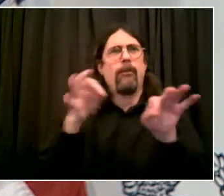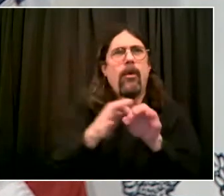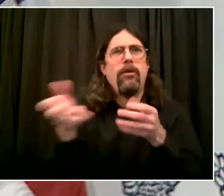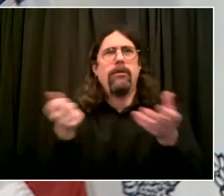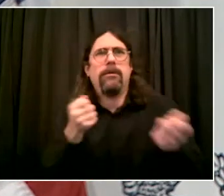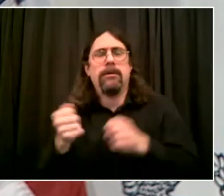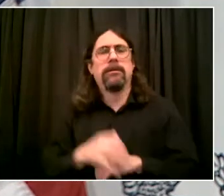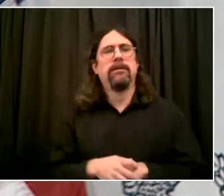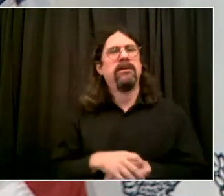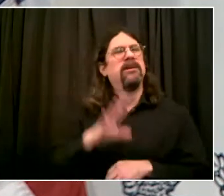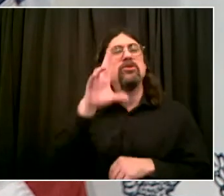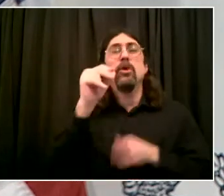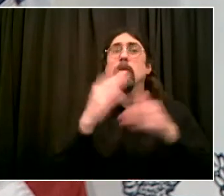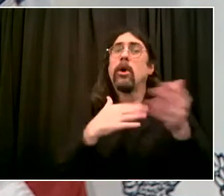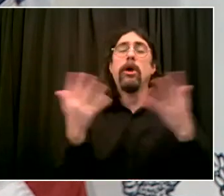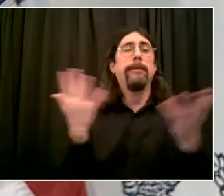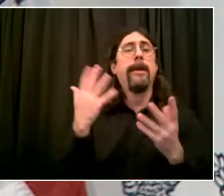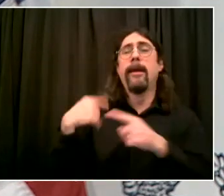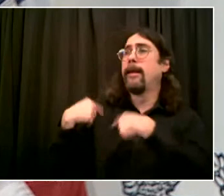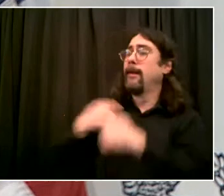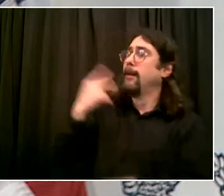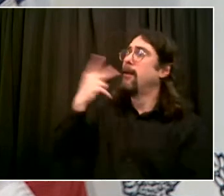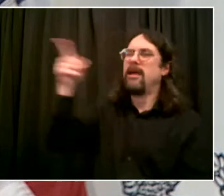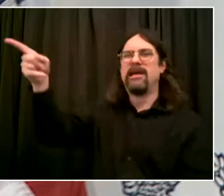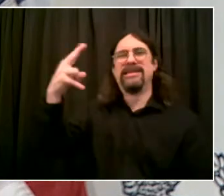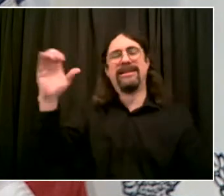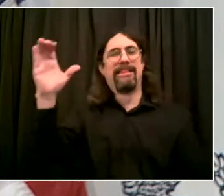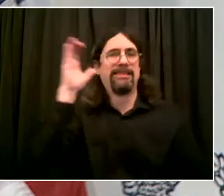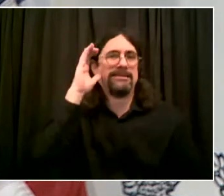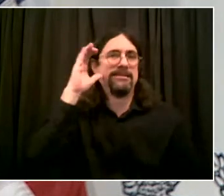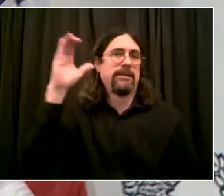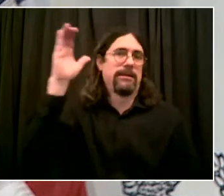PROCESS AND STEMS FROM A POWERFUL ROLE HE'S BEEN